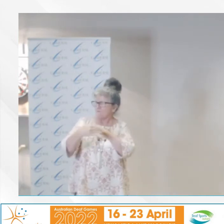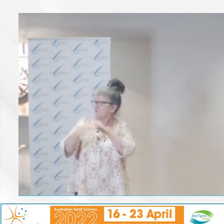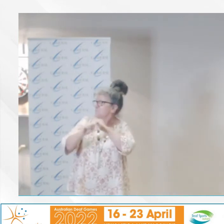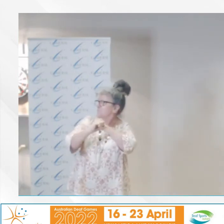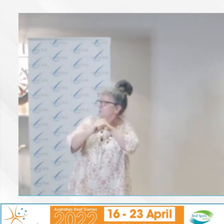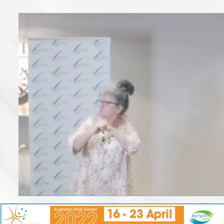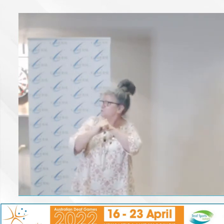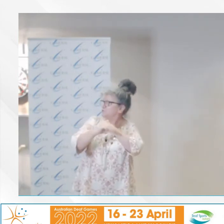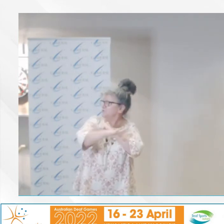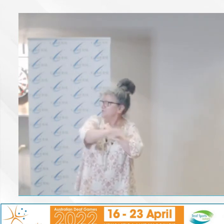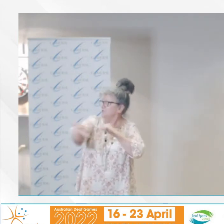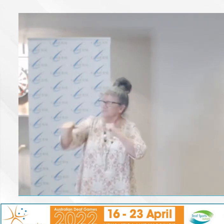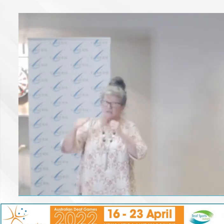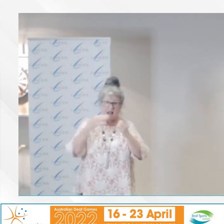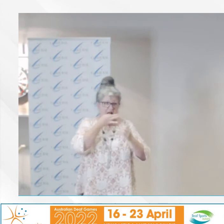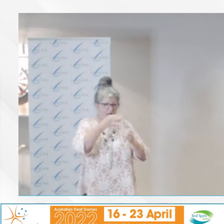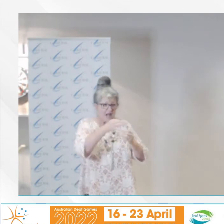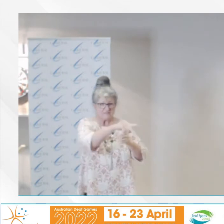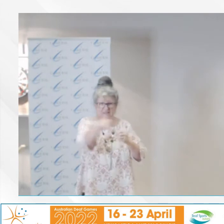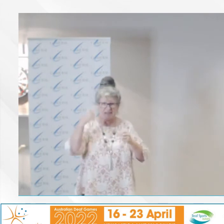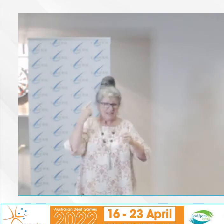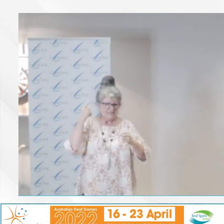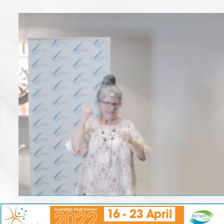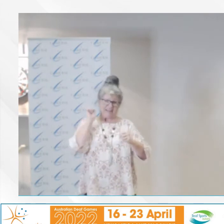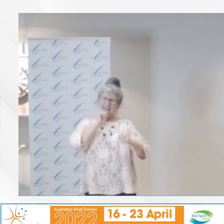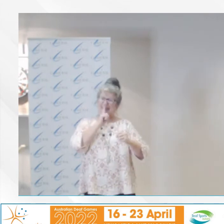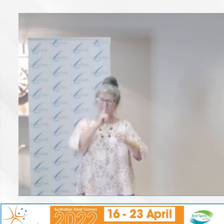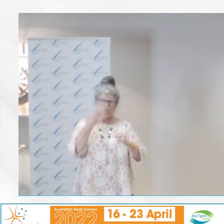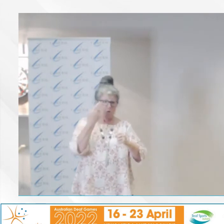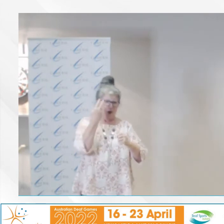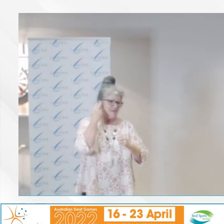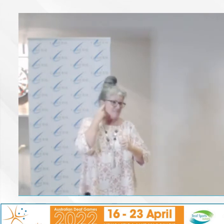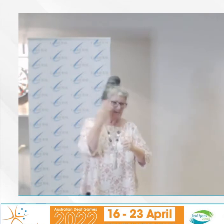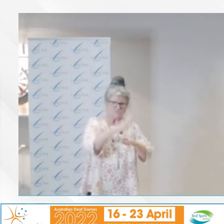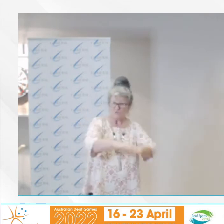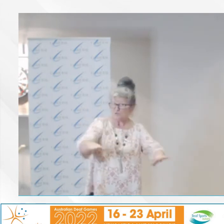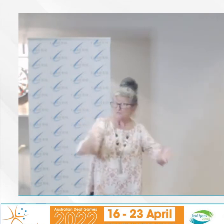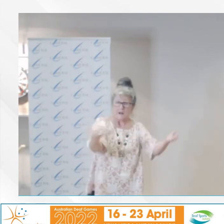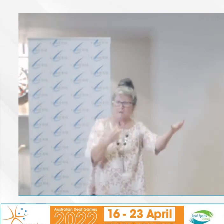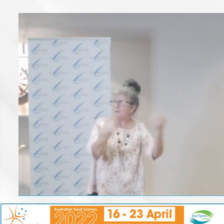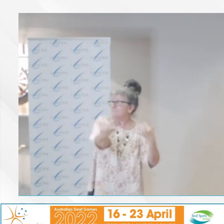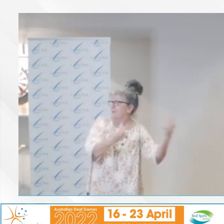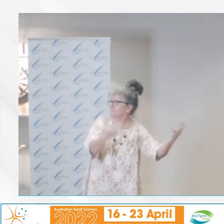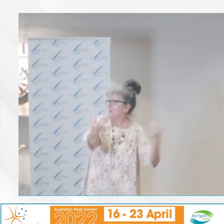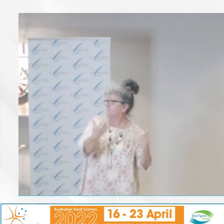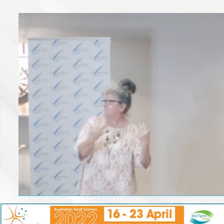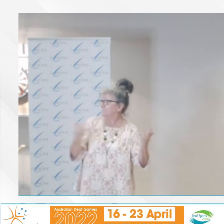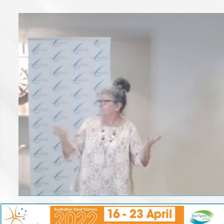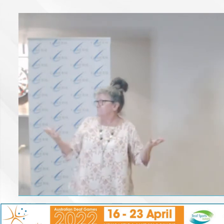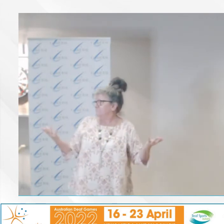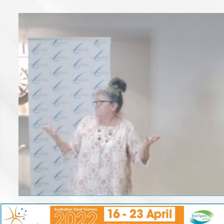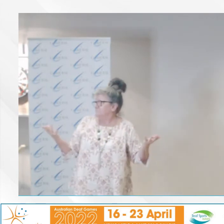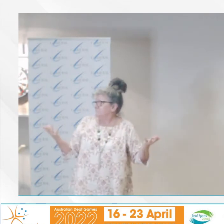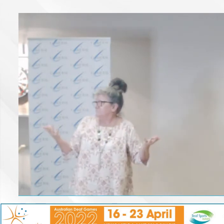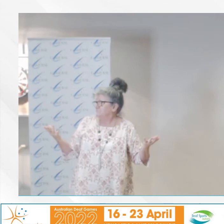supported me with the promotion of that you know maybe people that have deaf children um